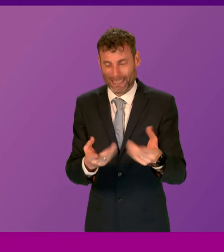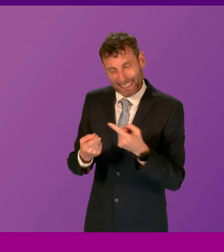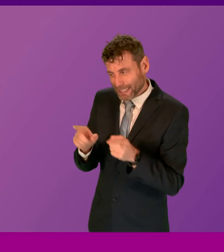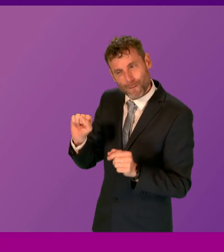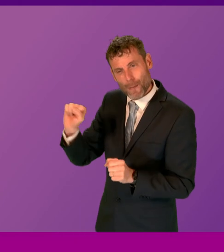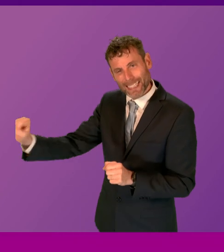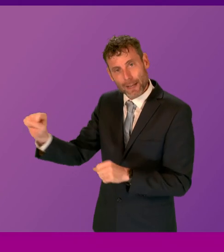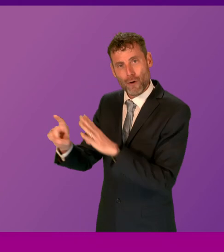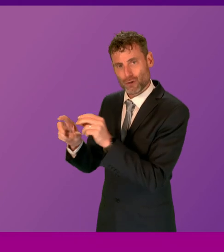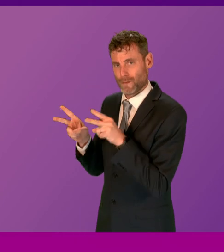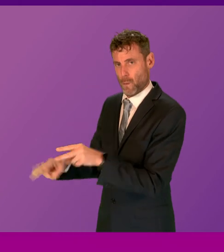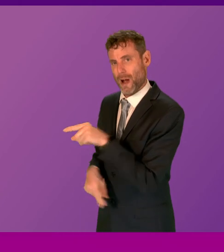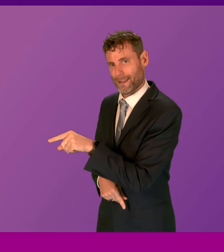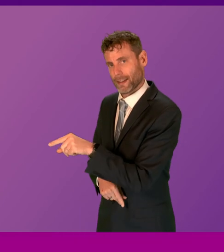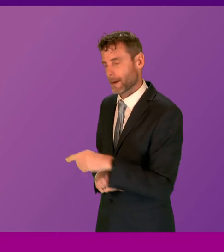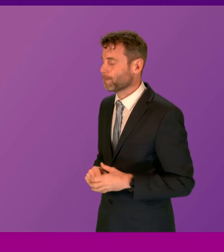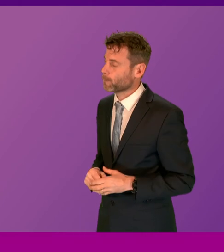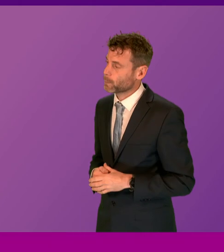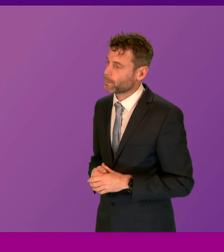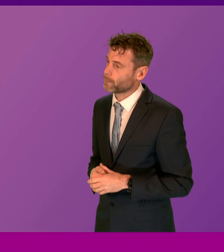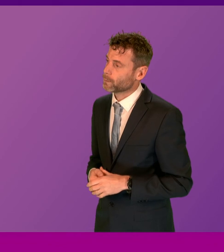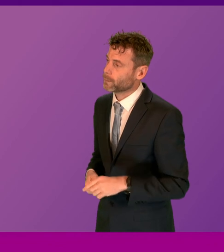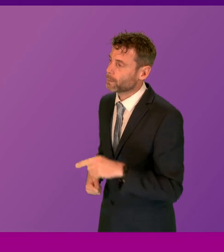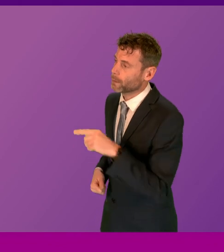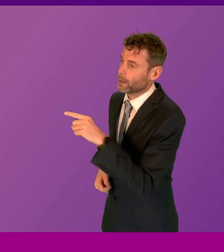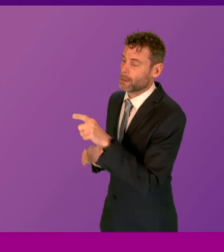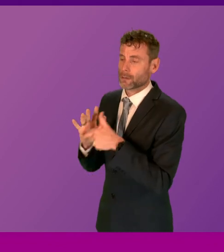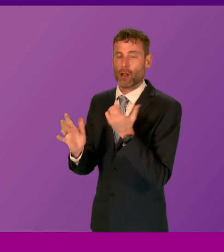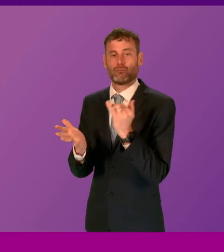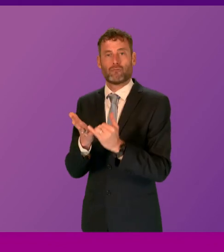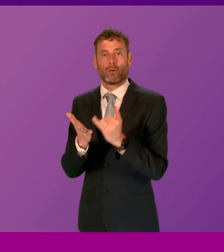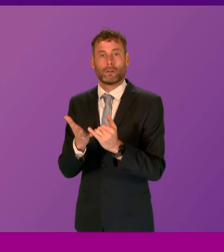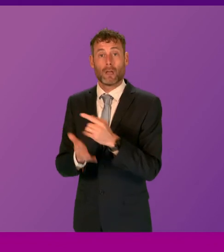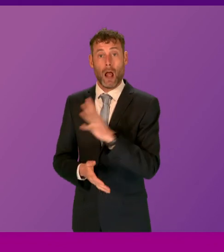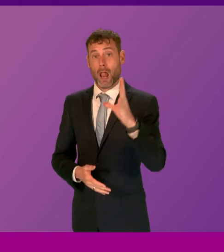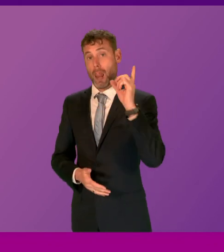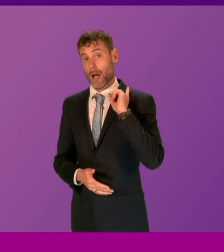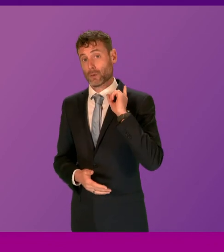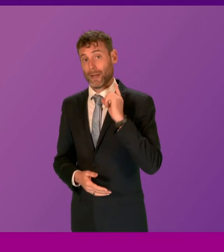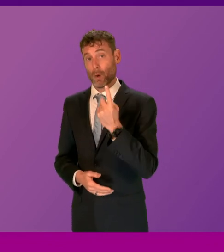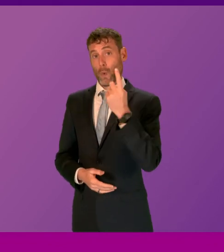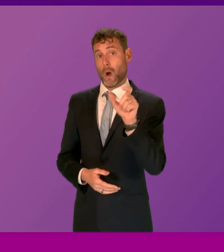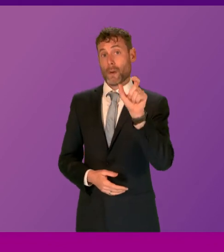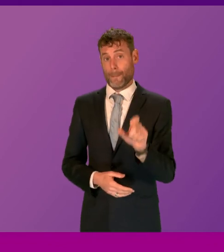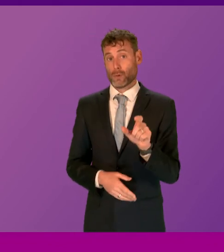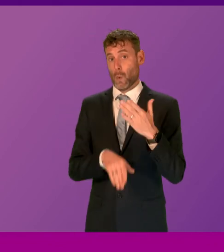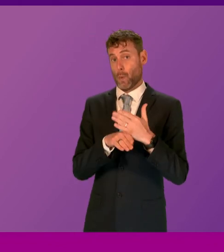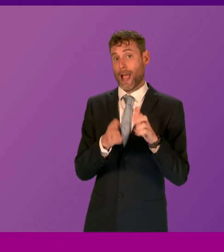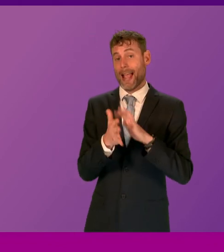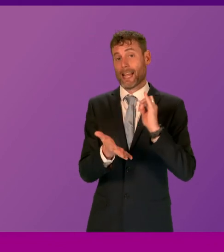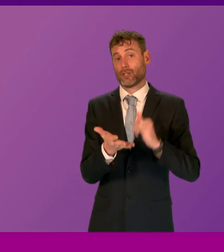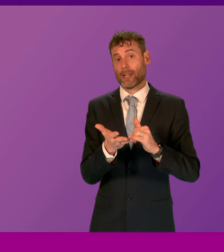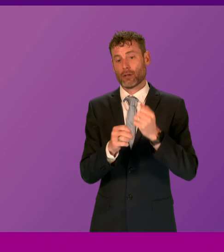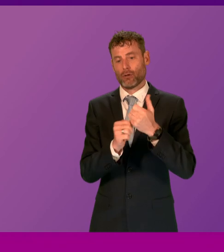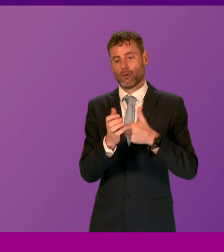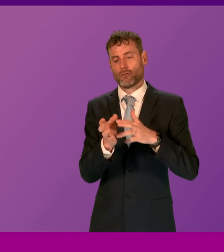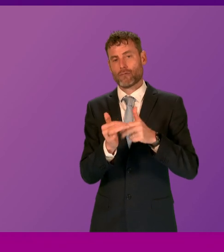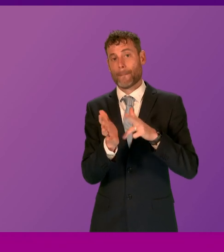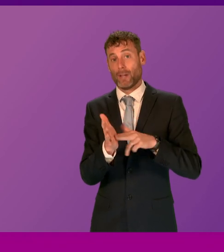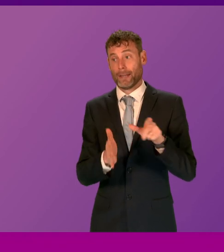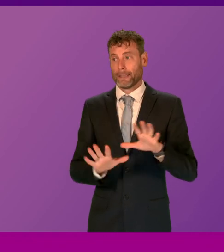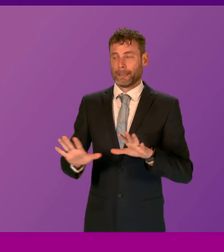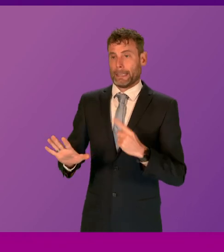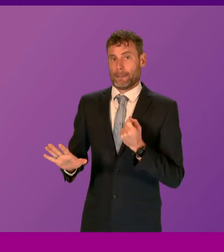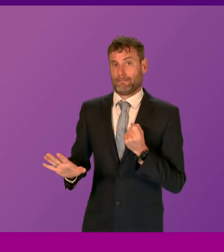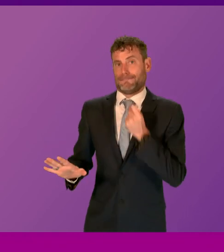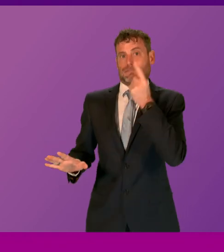Last week, a whistleblower in NHS Grampian revealed to The Press and Journal that, at